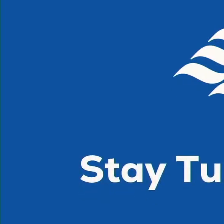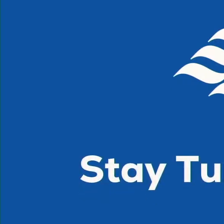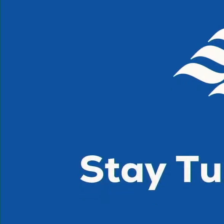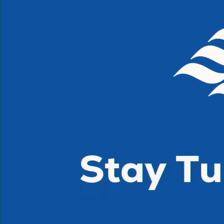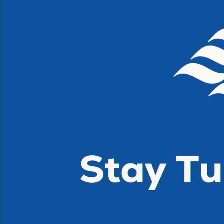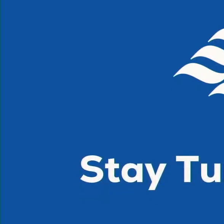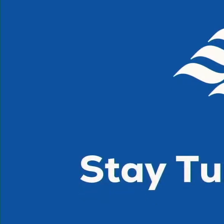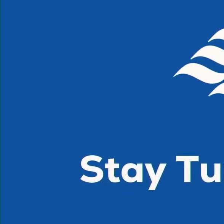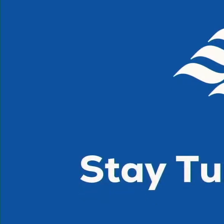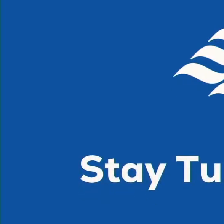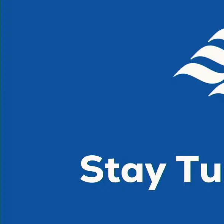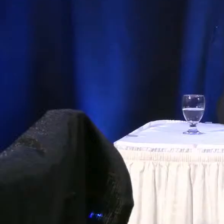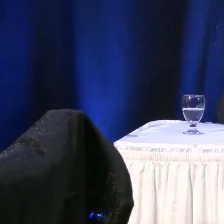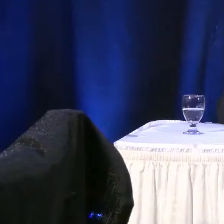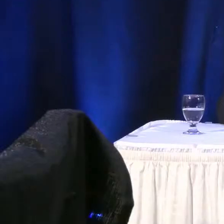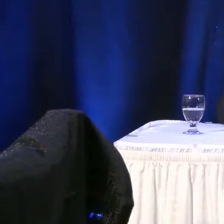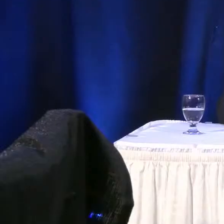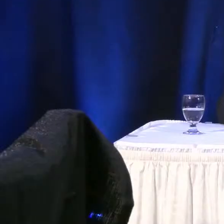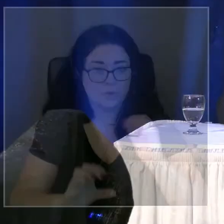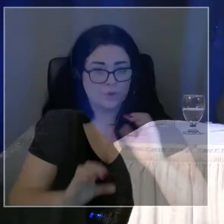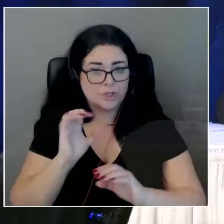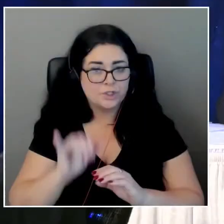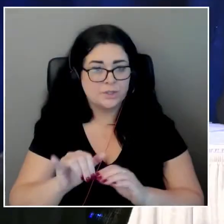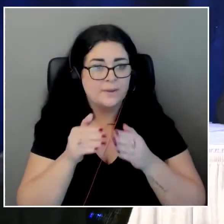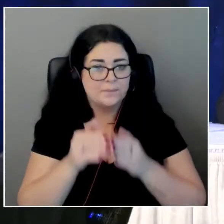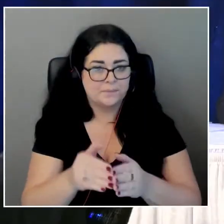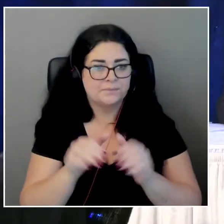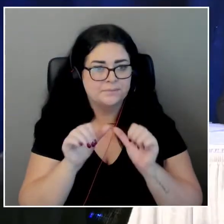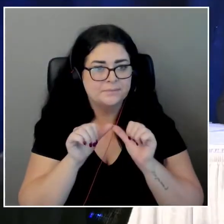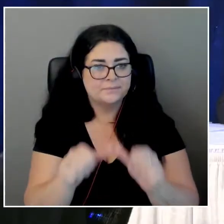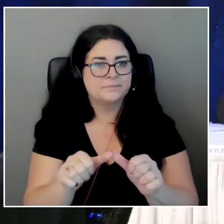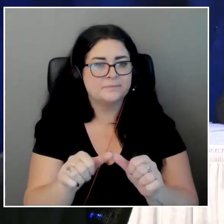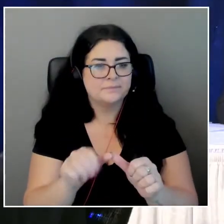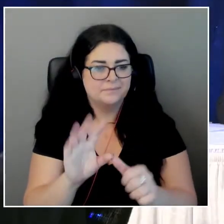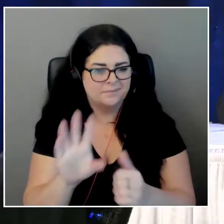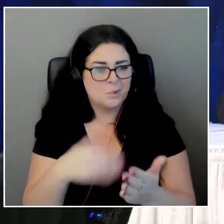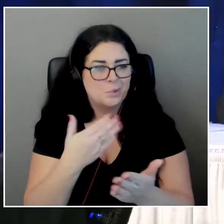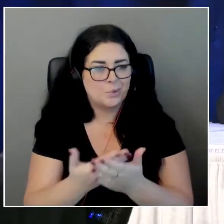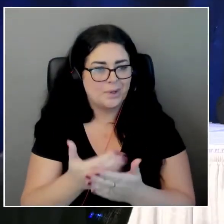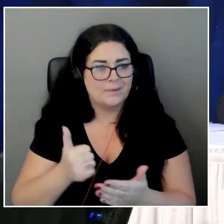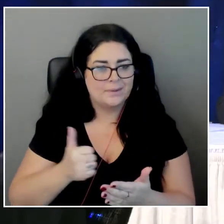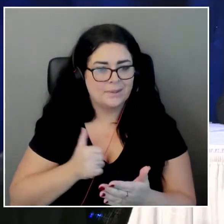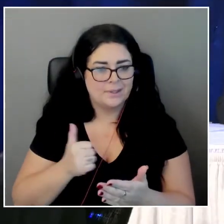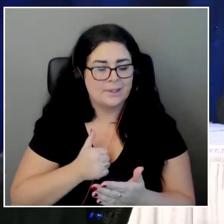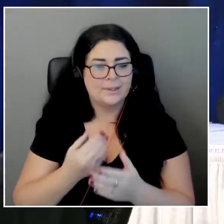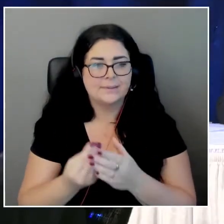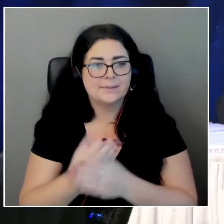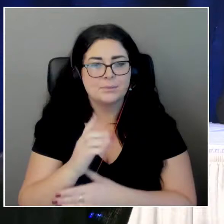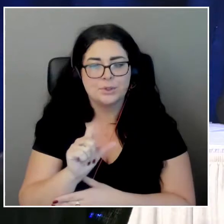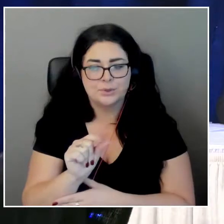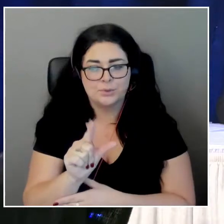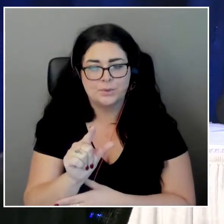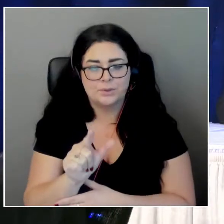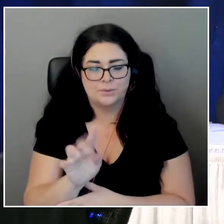Construction of the vessel is continuing with an expected arrival in Canada in Spring 2024 and in service by June.